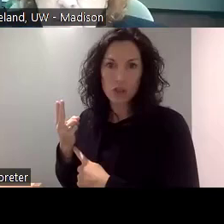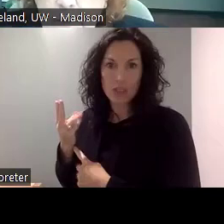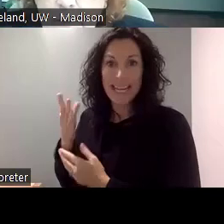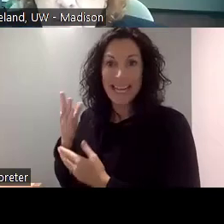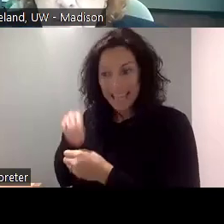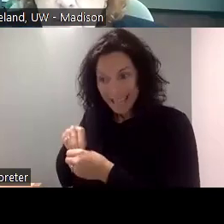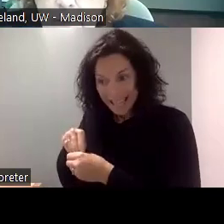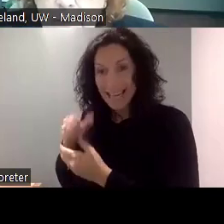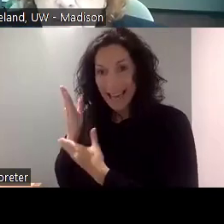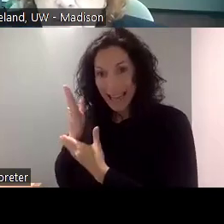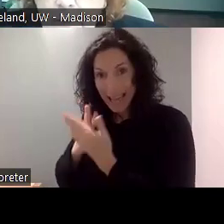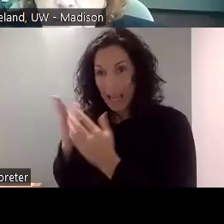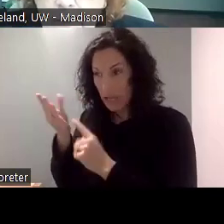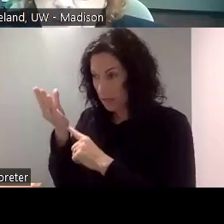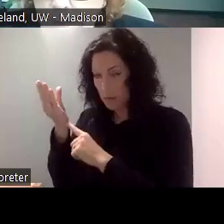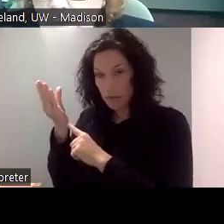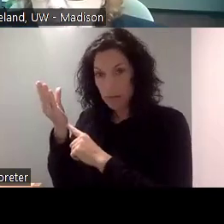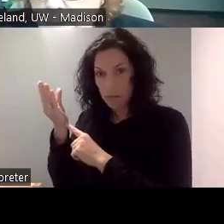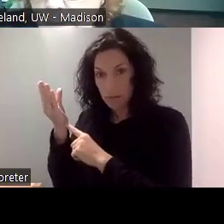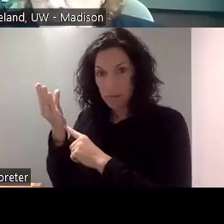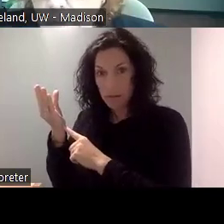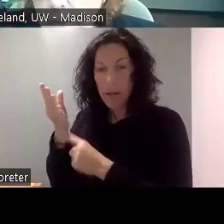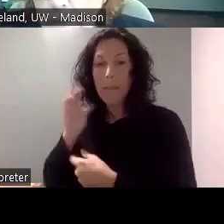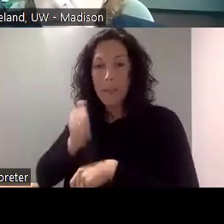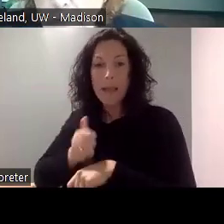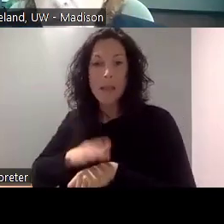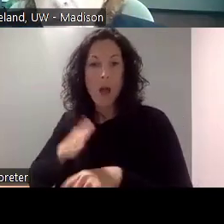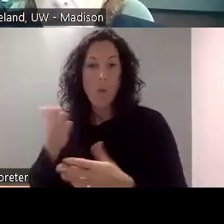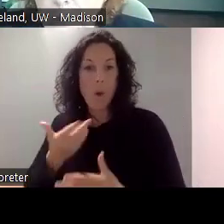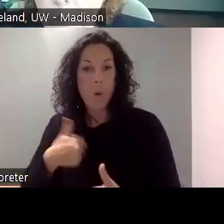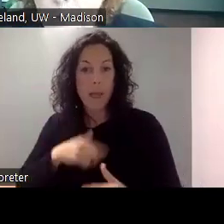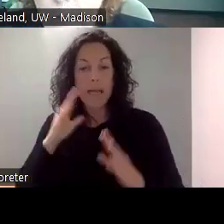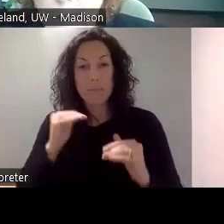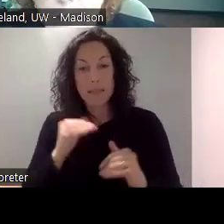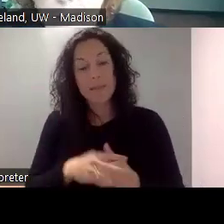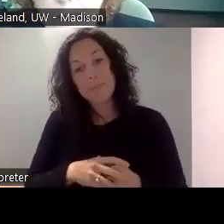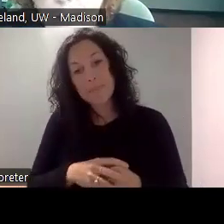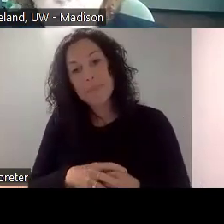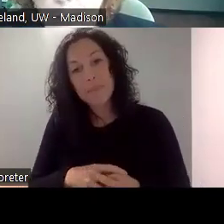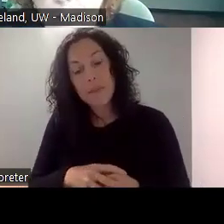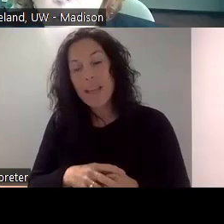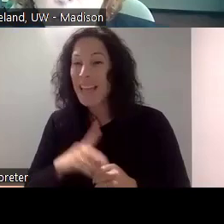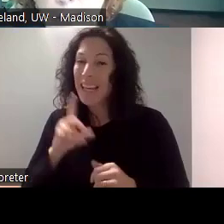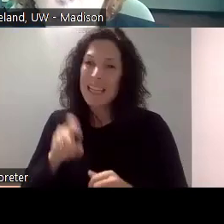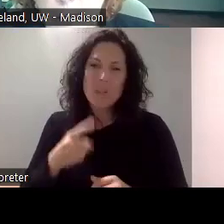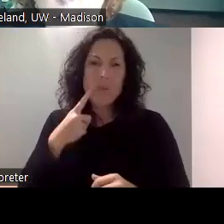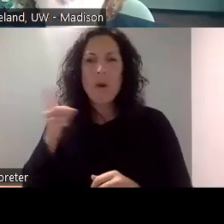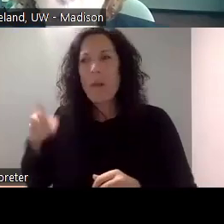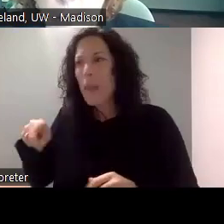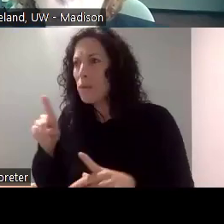based on what we expected their needs to be in order to be able to perform the work.